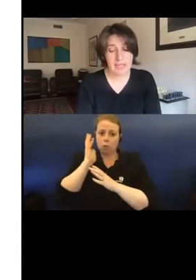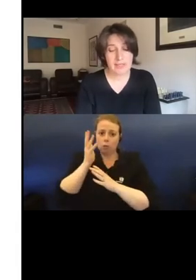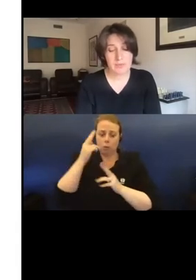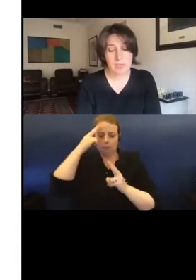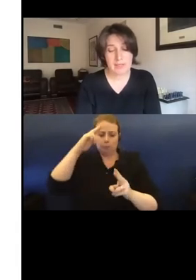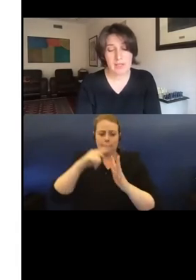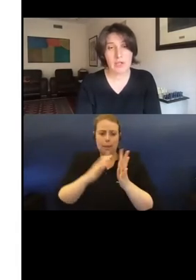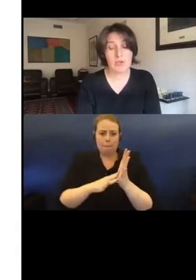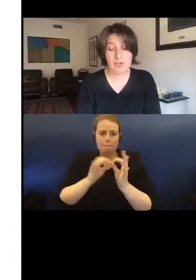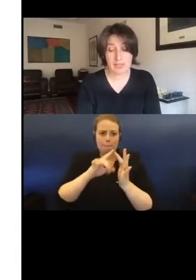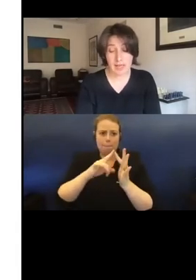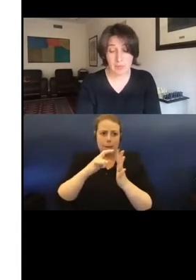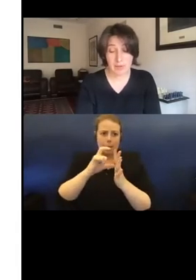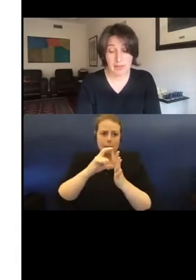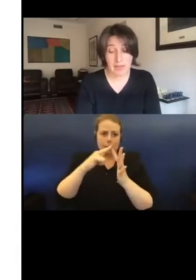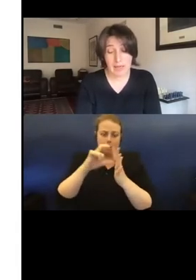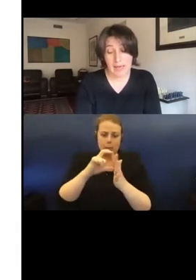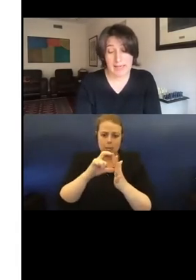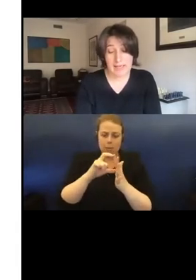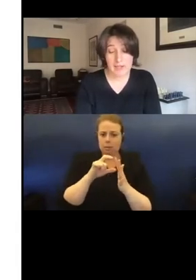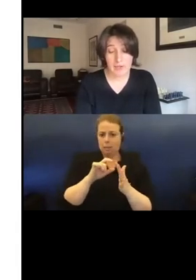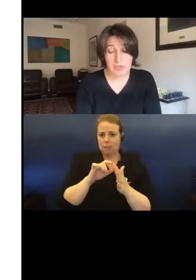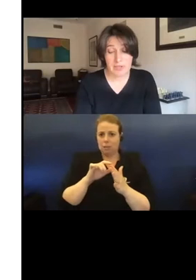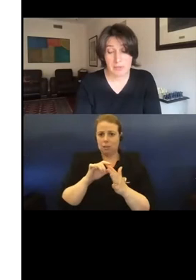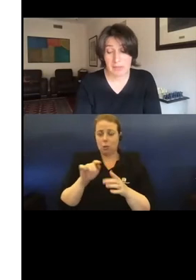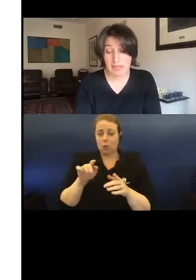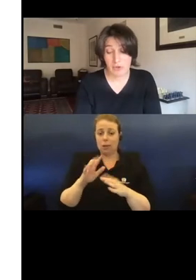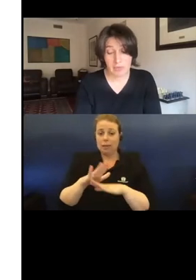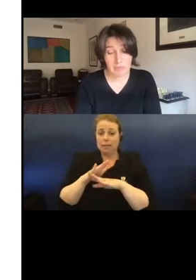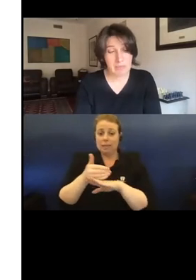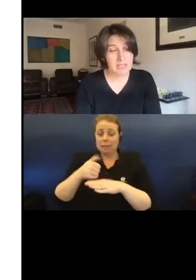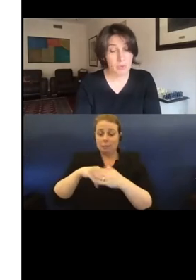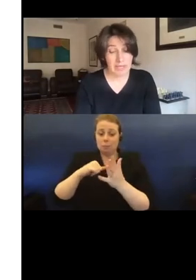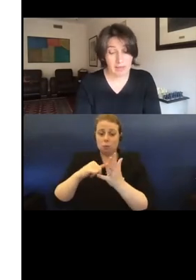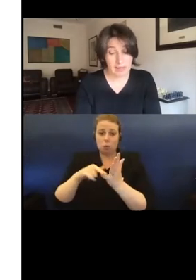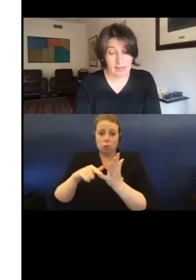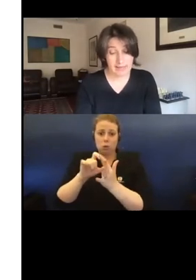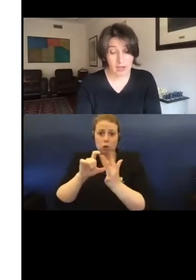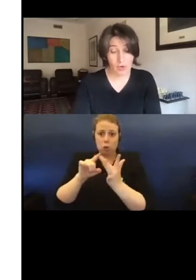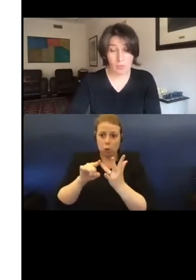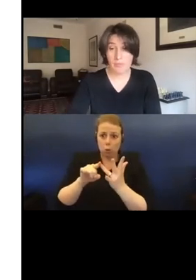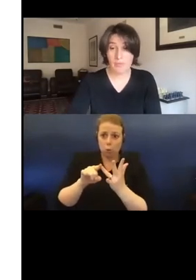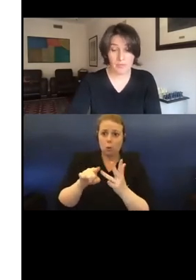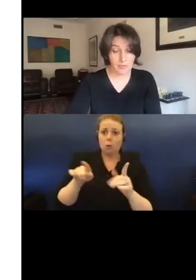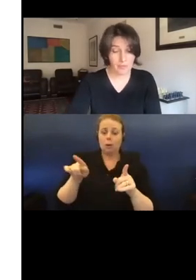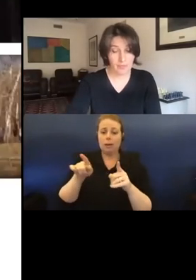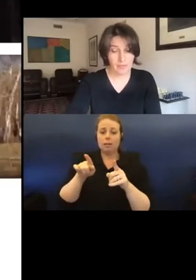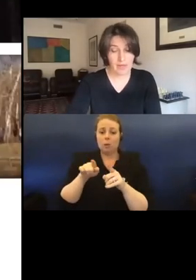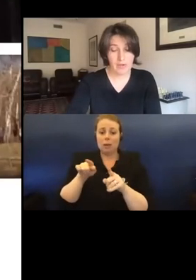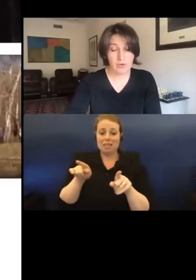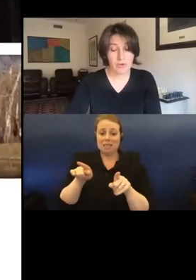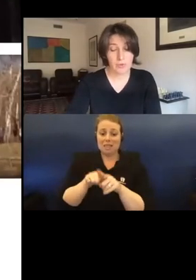at once an archaeologist's camp a history museum a bedroom a public square and a home news footage